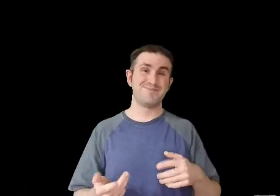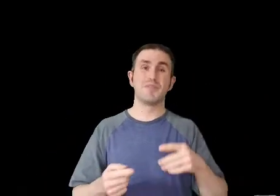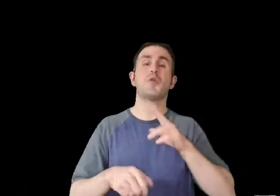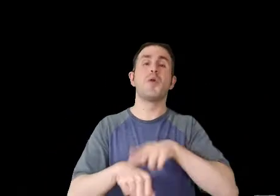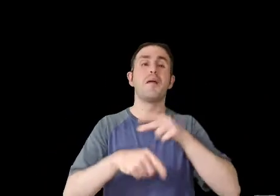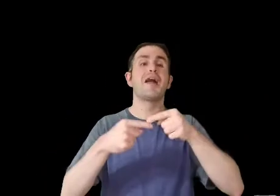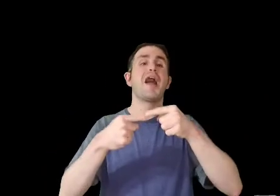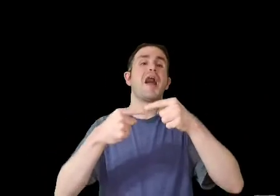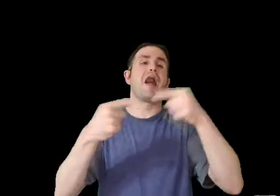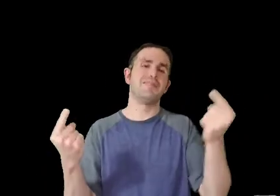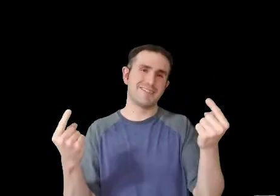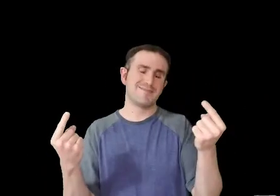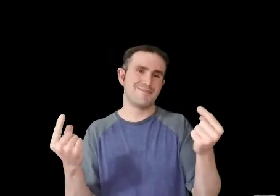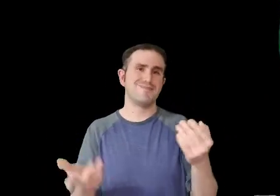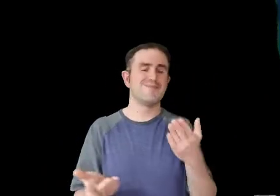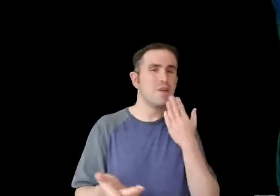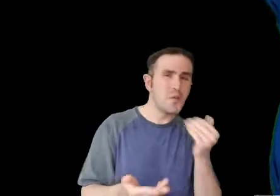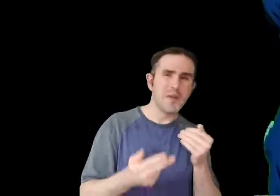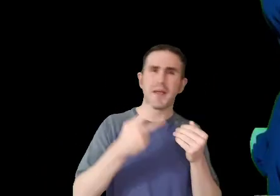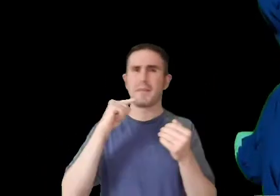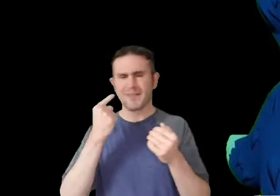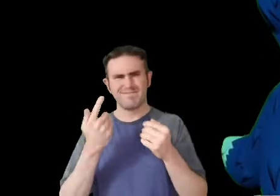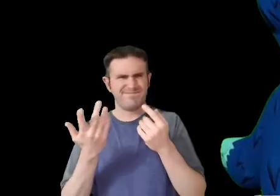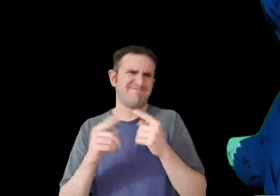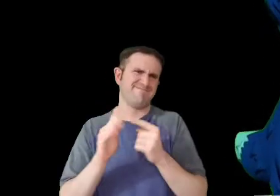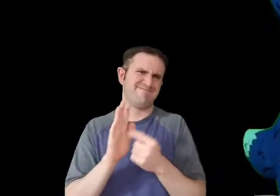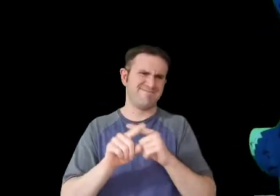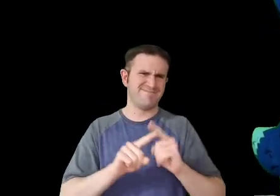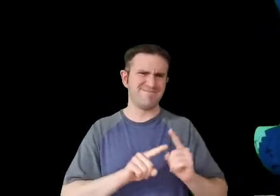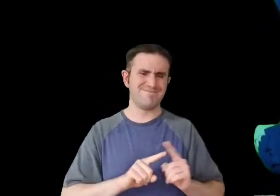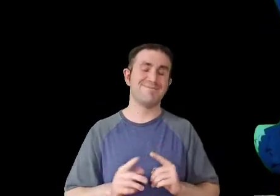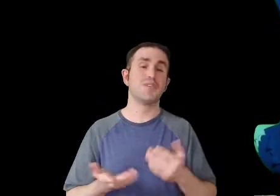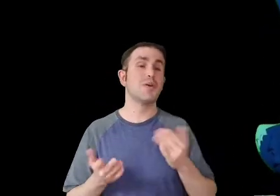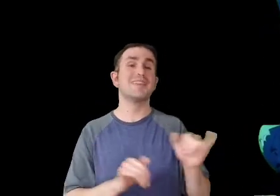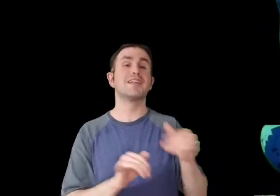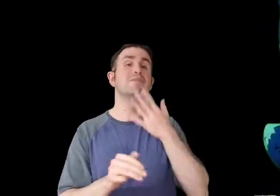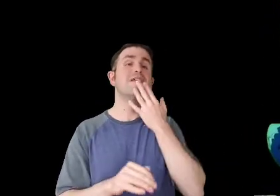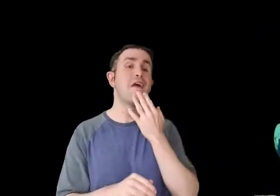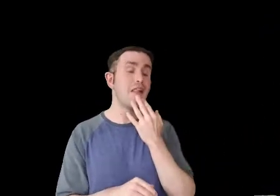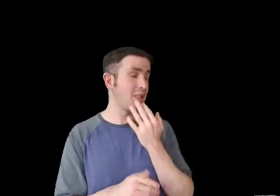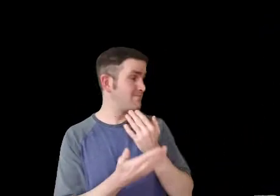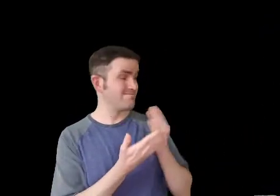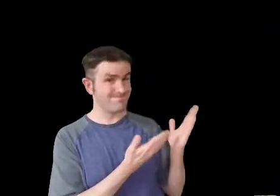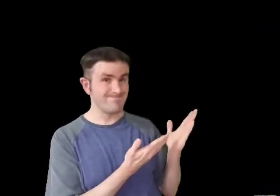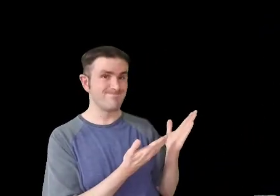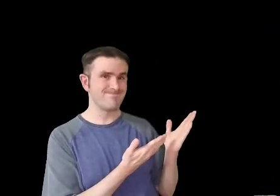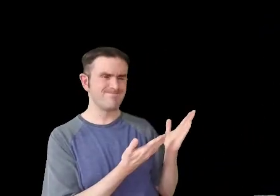of each other, at times. So, that's how you look at it with color here! So, when would you use